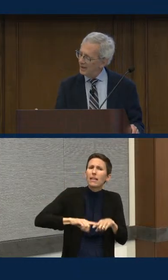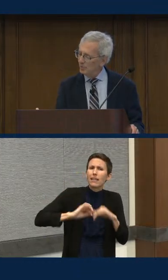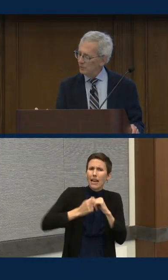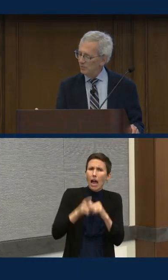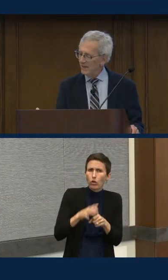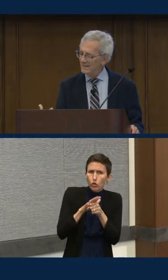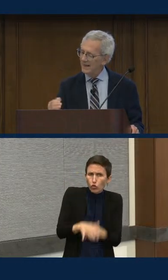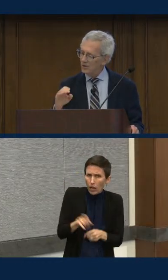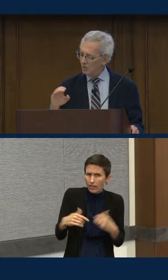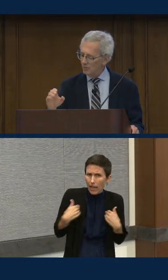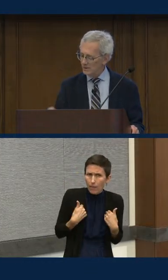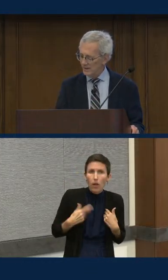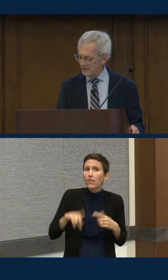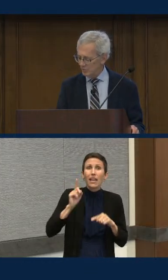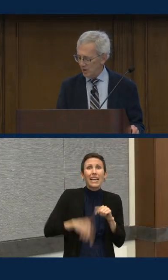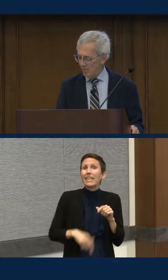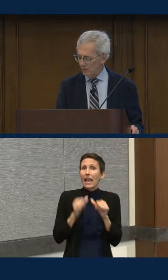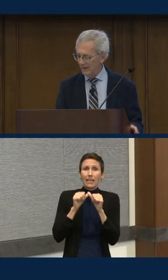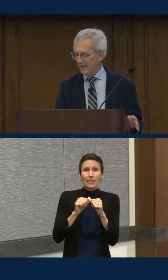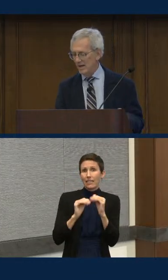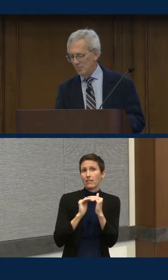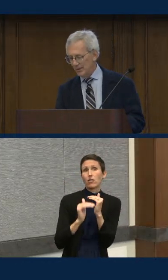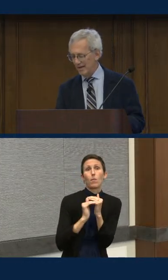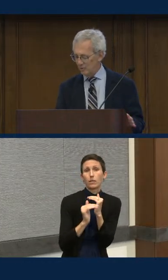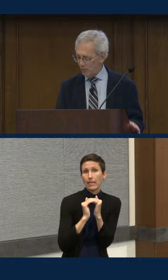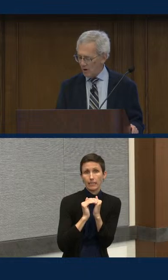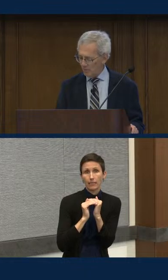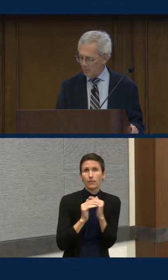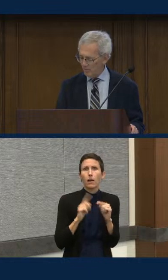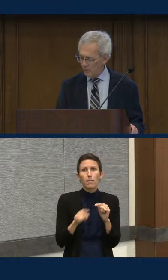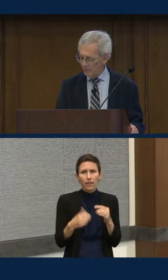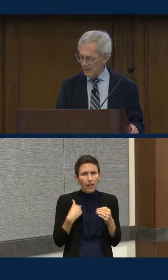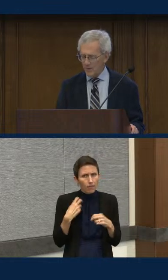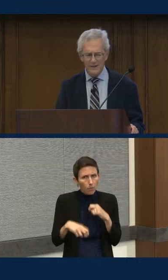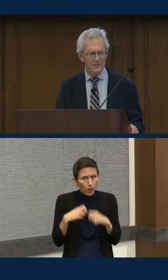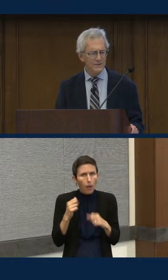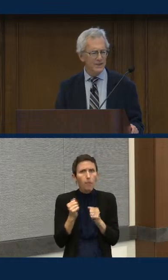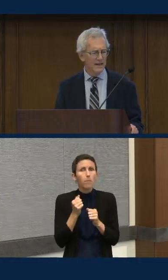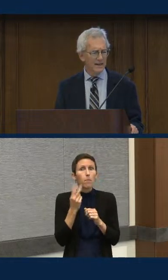to maintain homeostasis properly but they have a problem in both